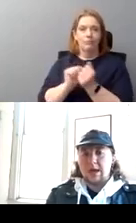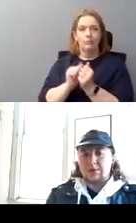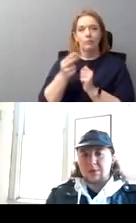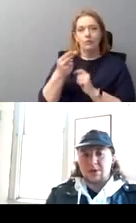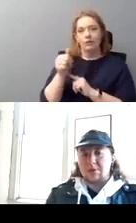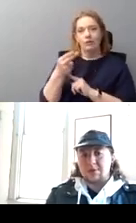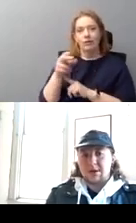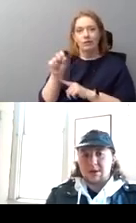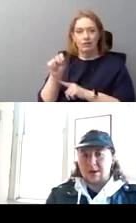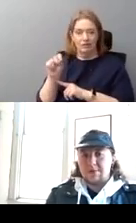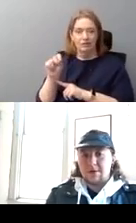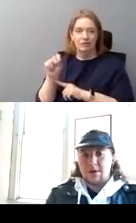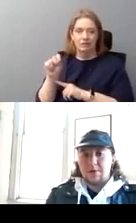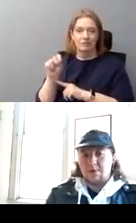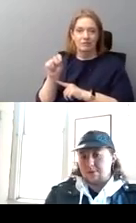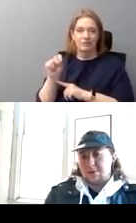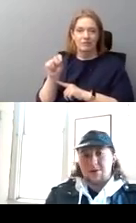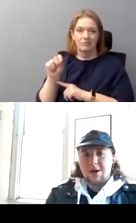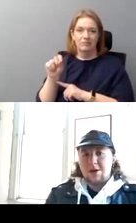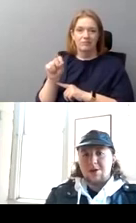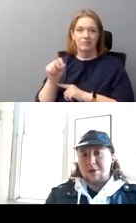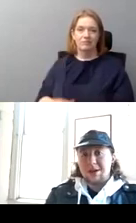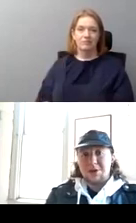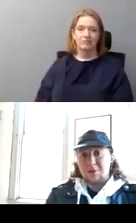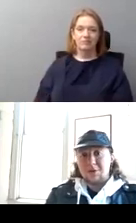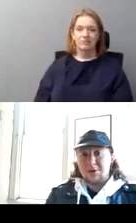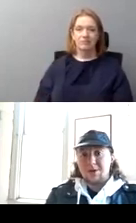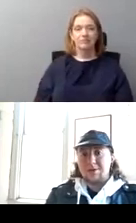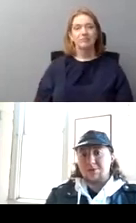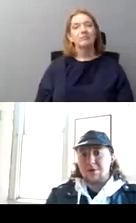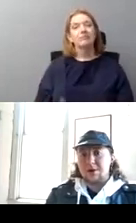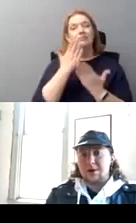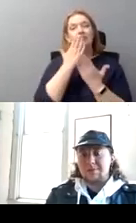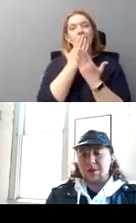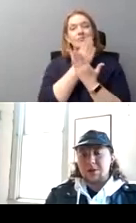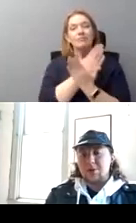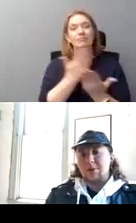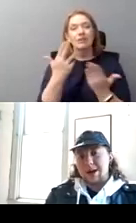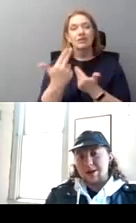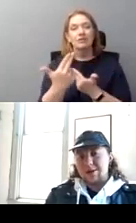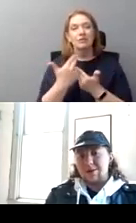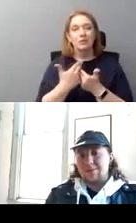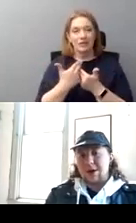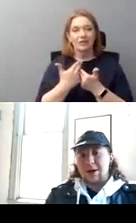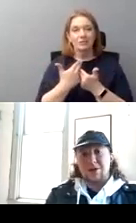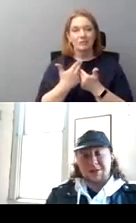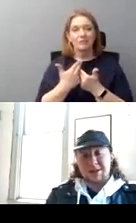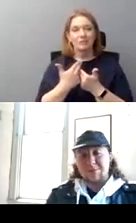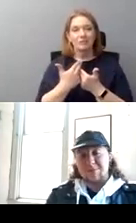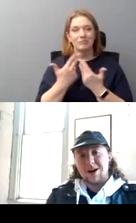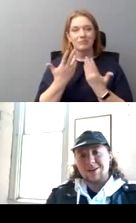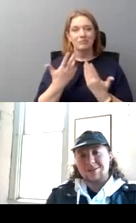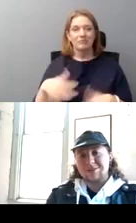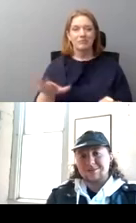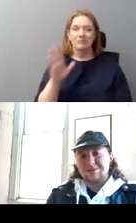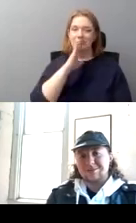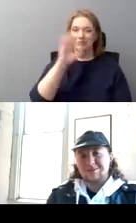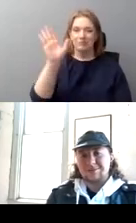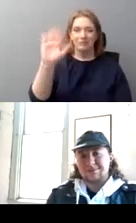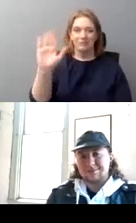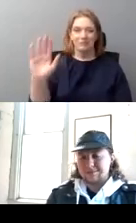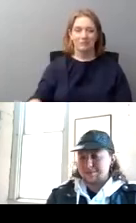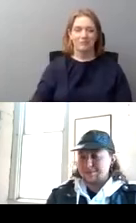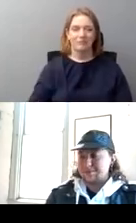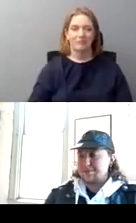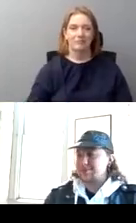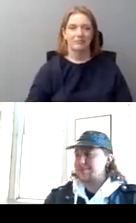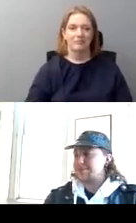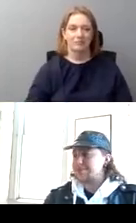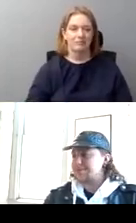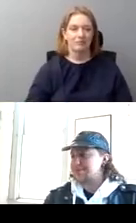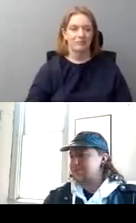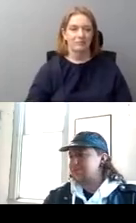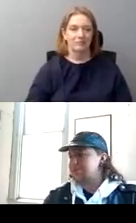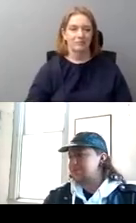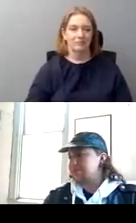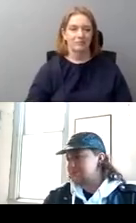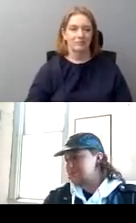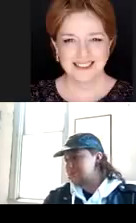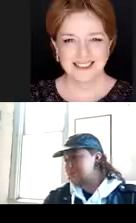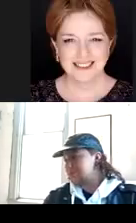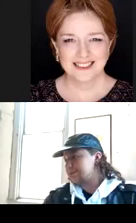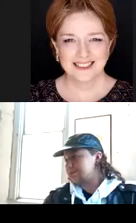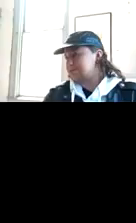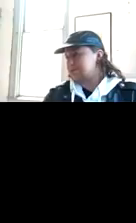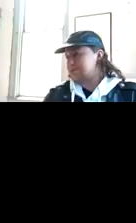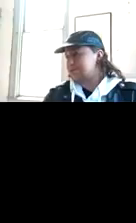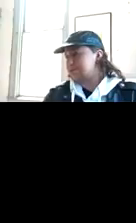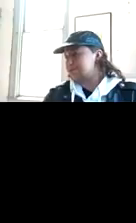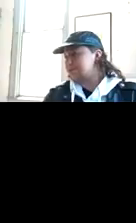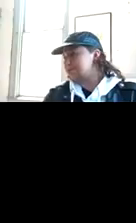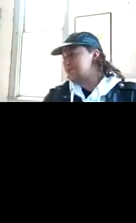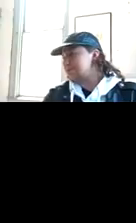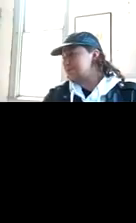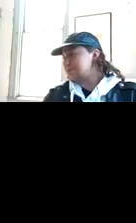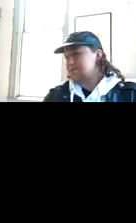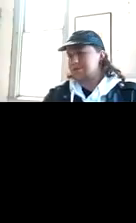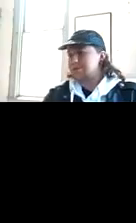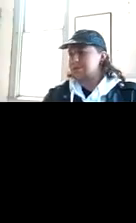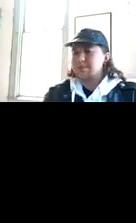and Studios, and, you know, we thank you all for joining, so with that, I'm gonna say goodbye.